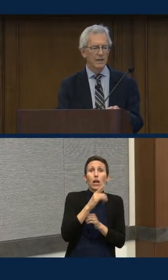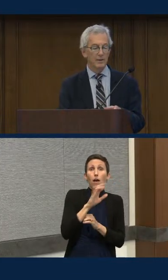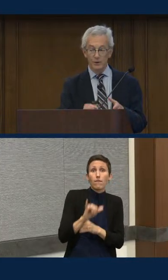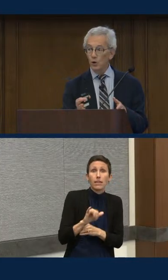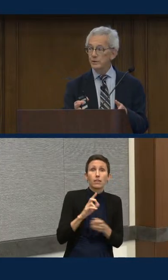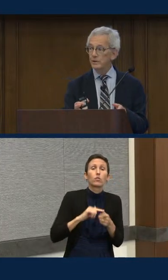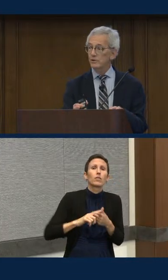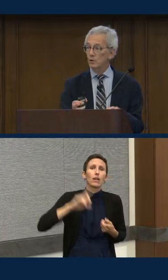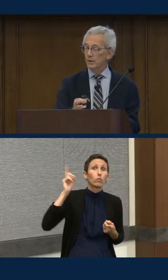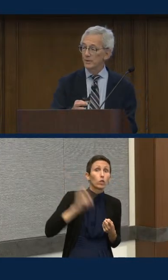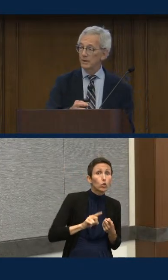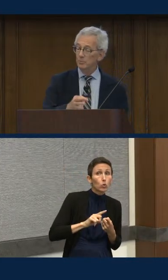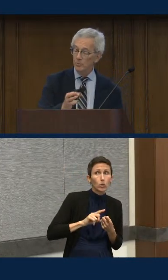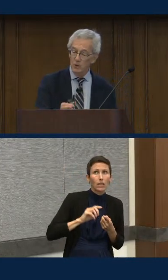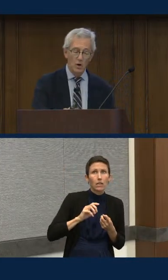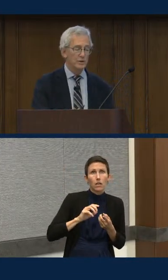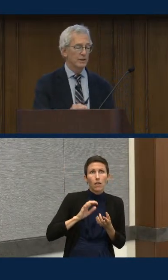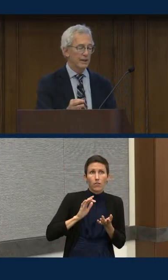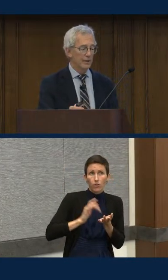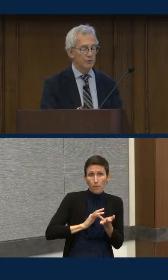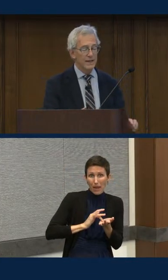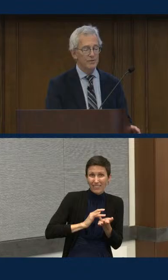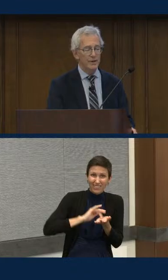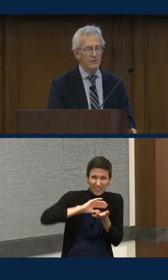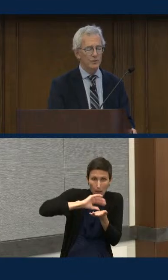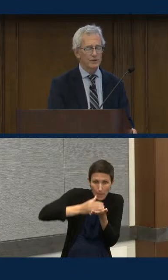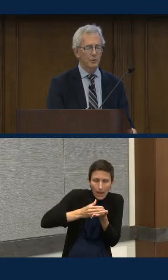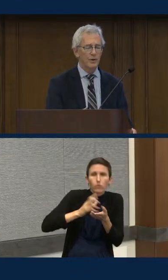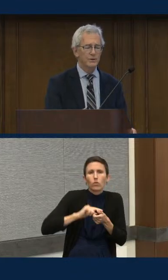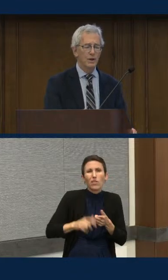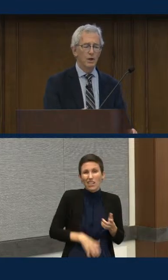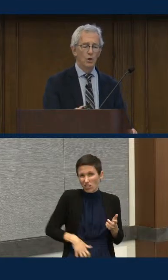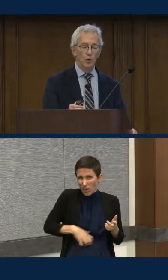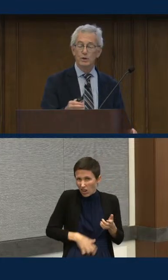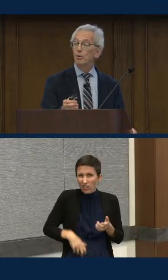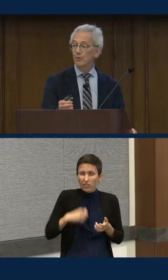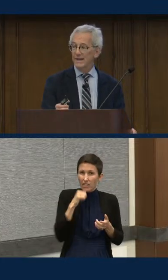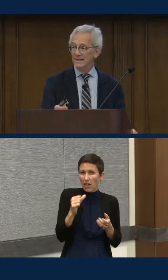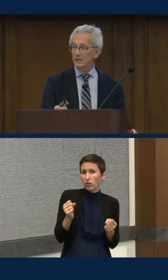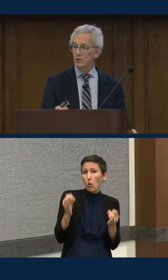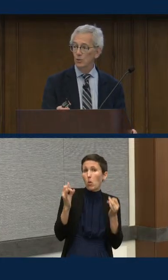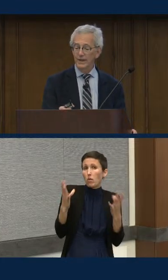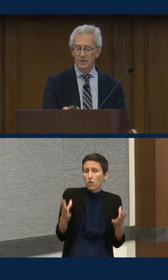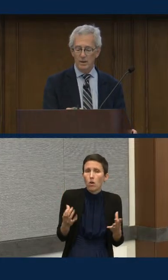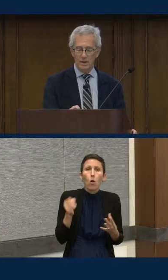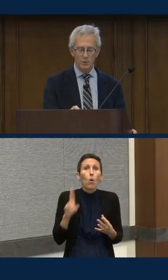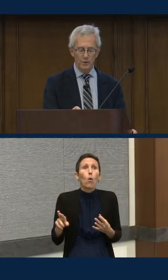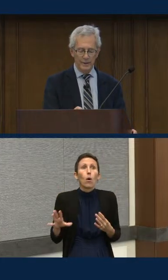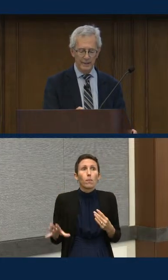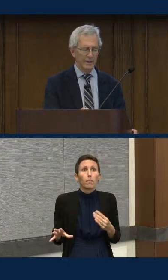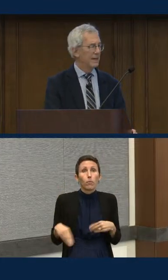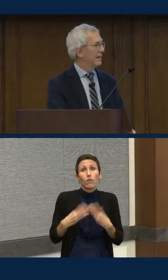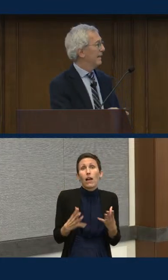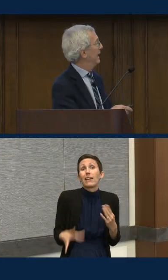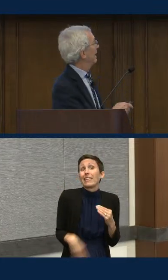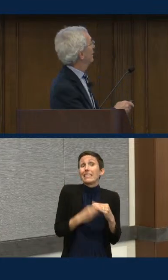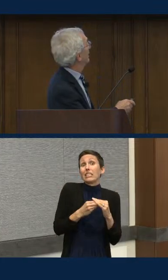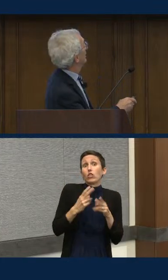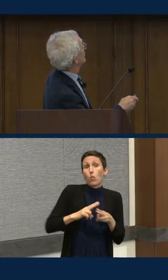reduce the dosage so nausa are